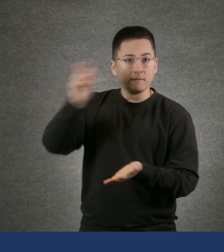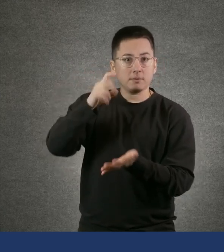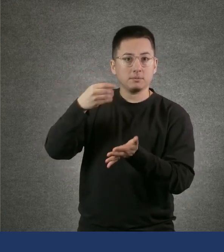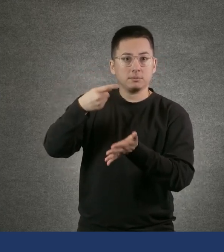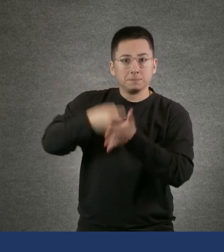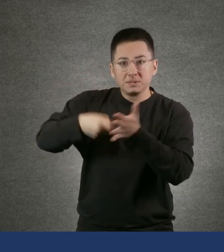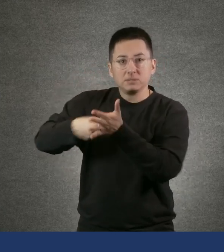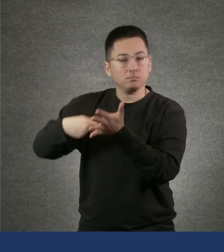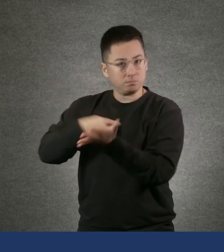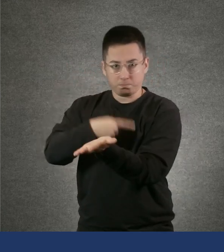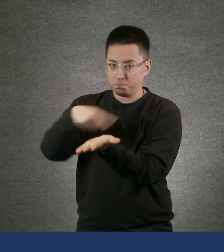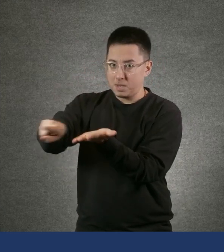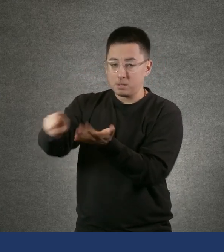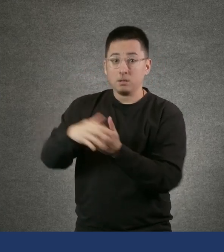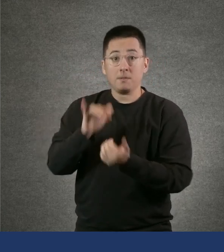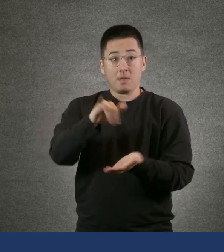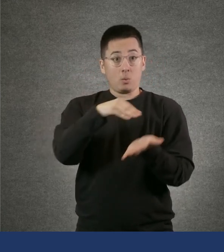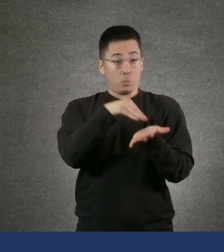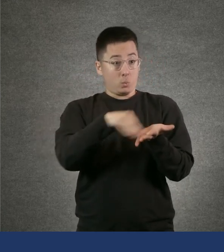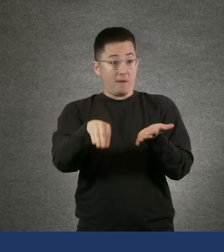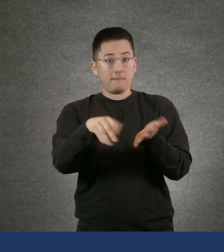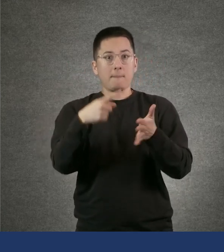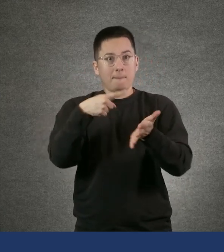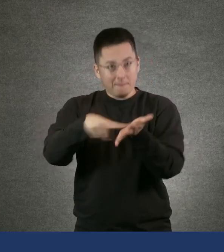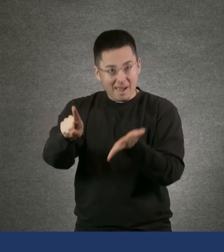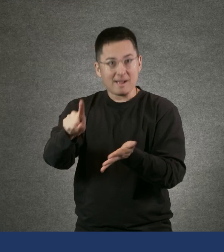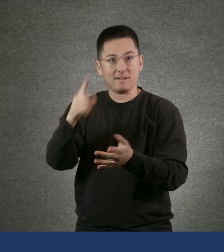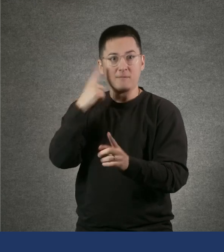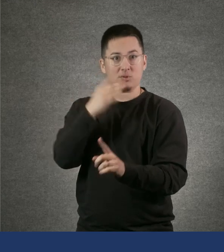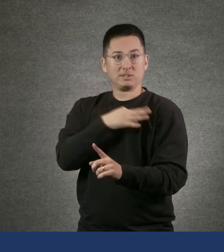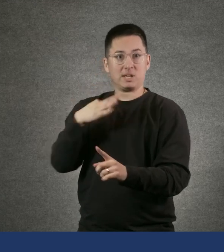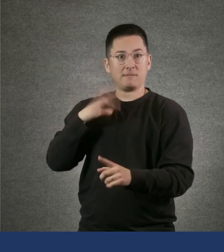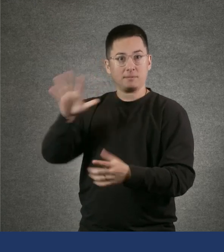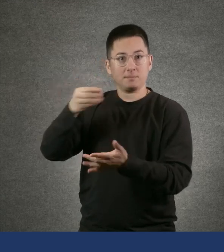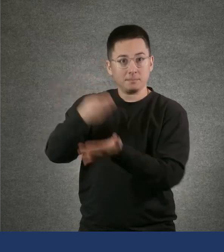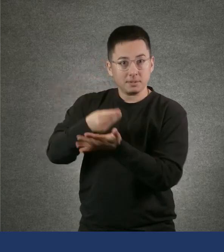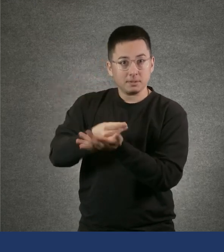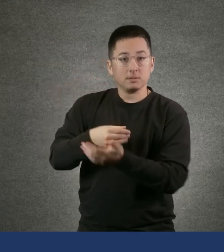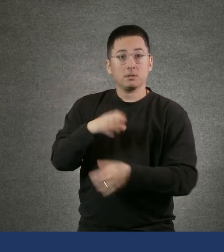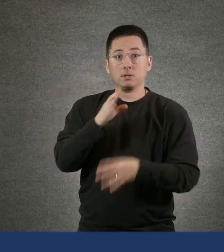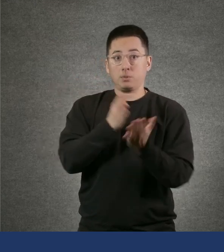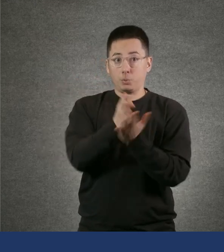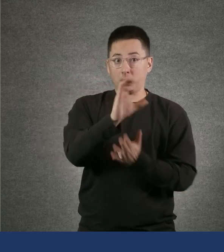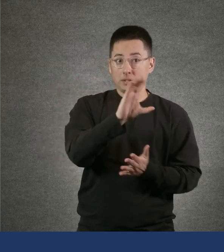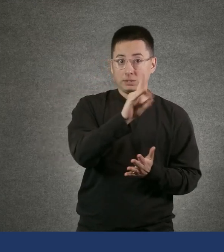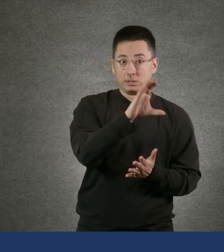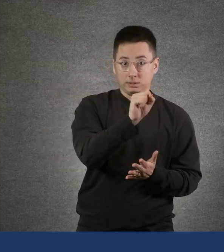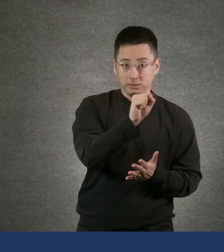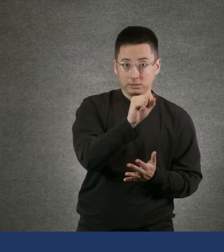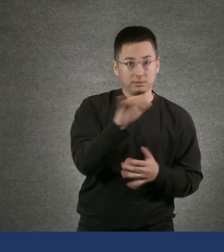as they would if she was simply sitting on her own couch in her own home. For Hannah to live a fulfilled life,